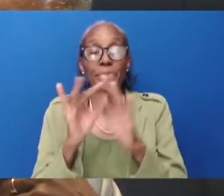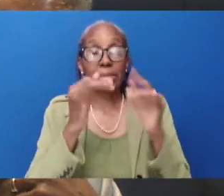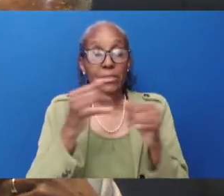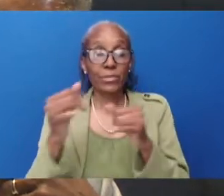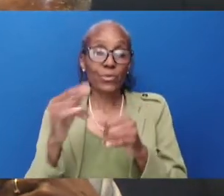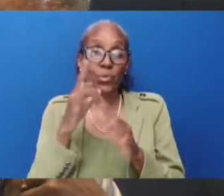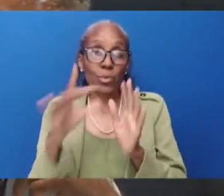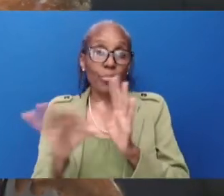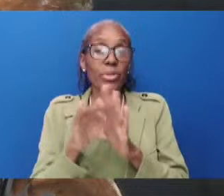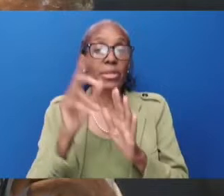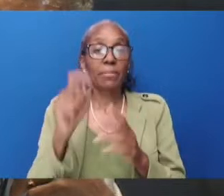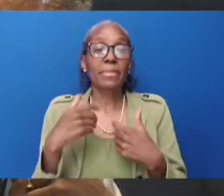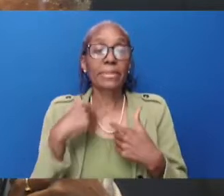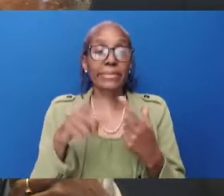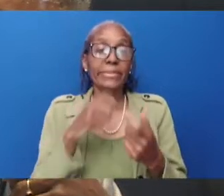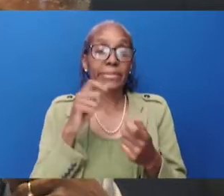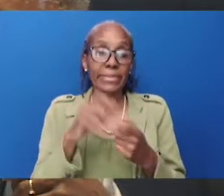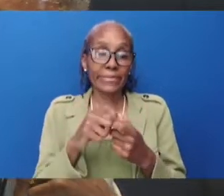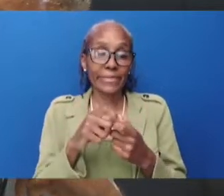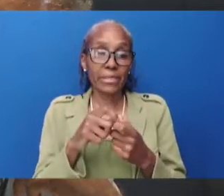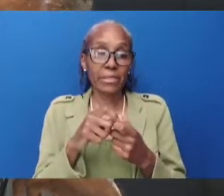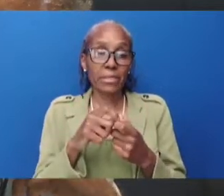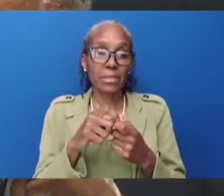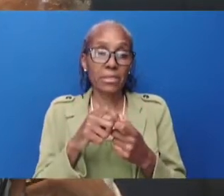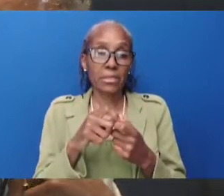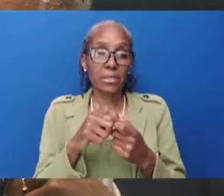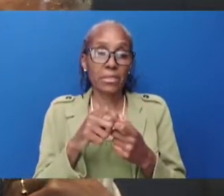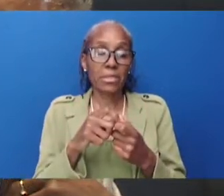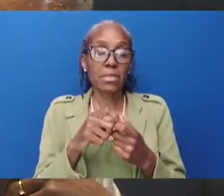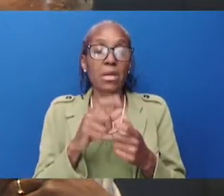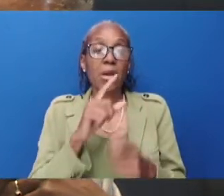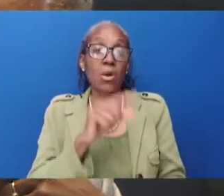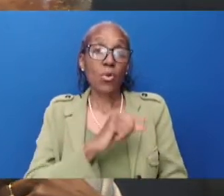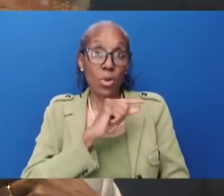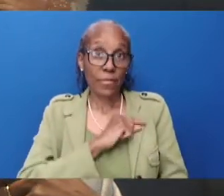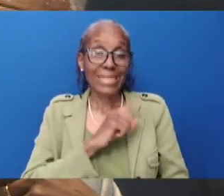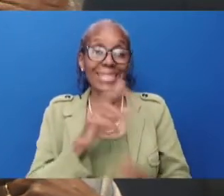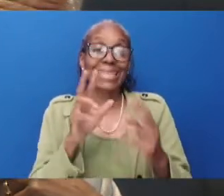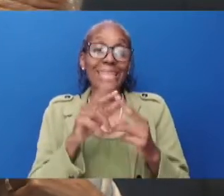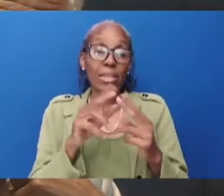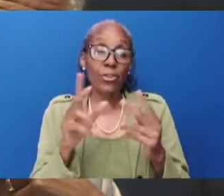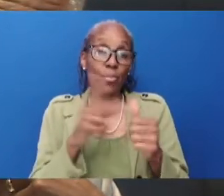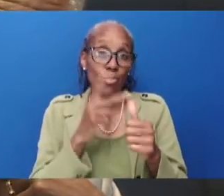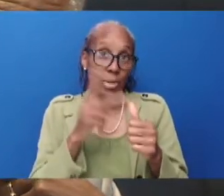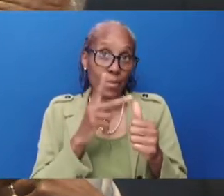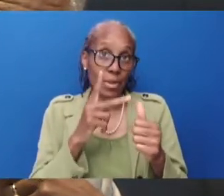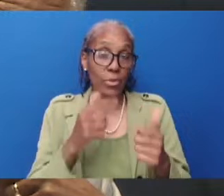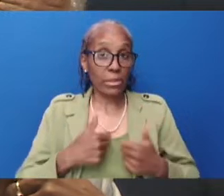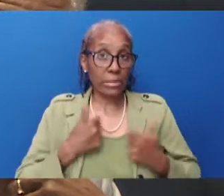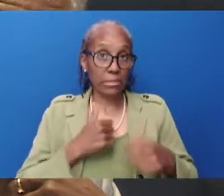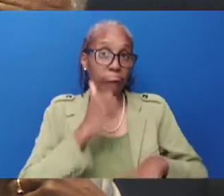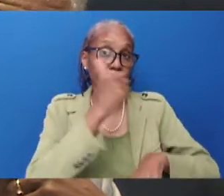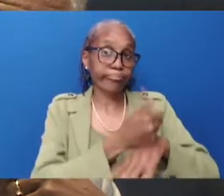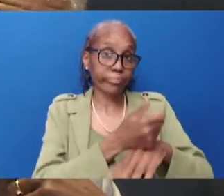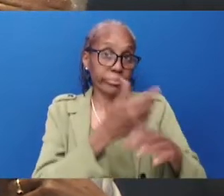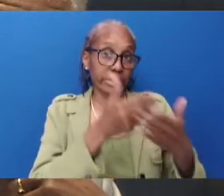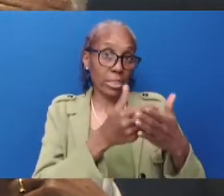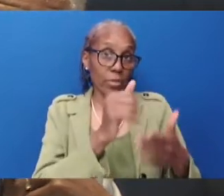I INCONSISTENT. THE APPOINTMENTS, THE INDIVIDUALS WHO ARE APPOINTED